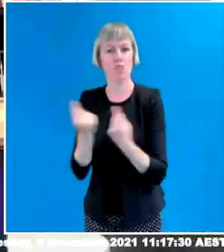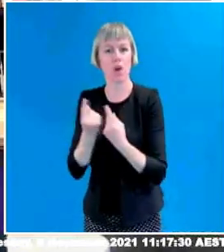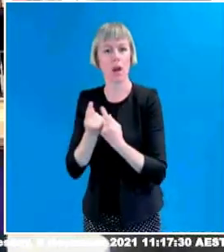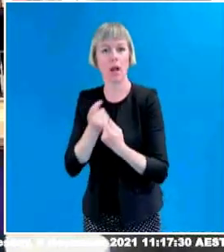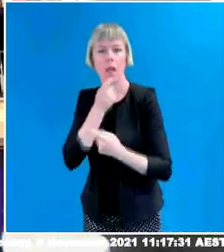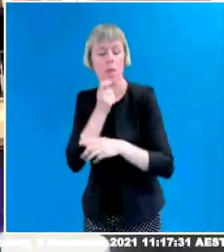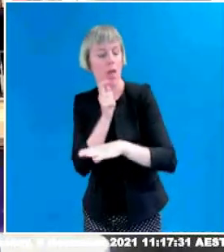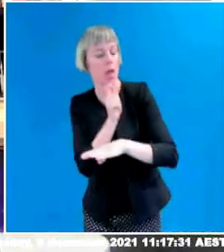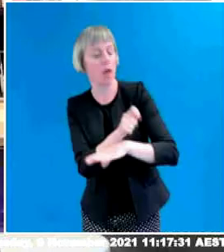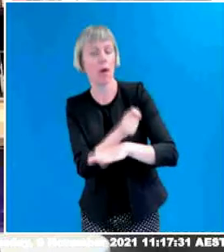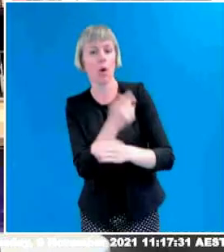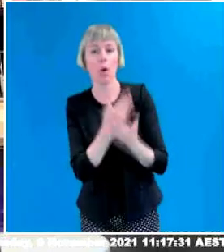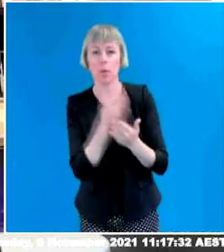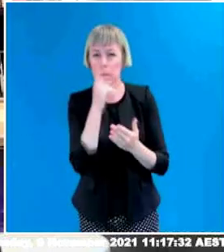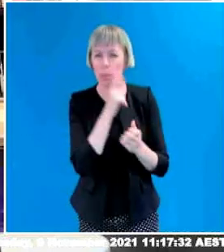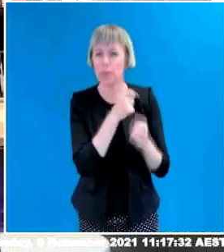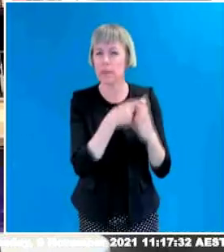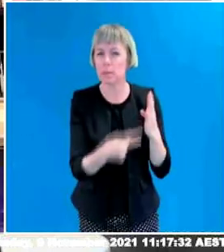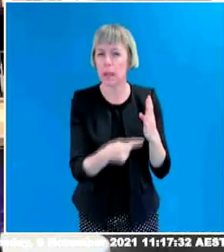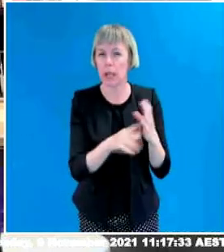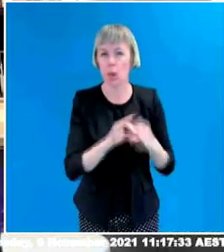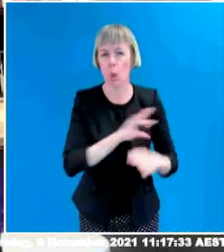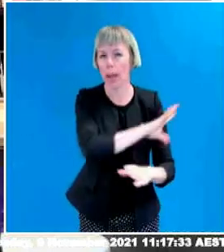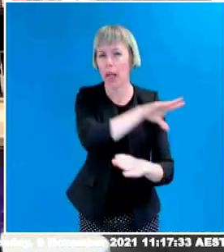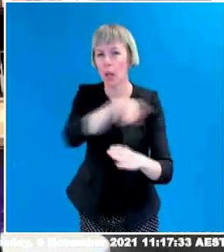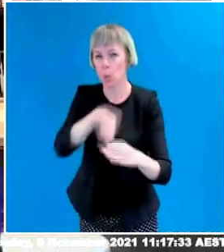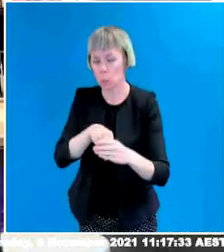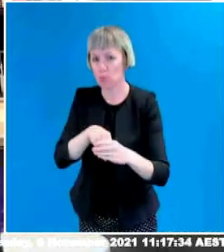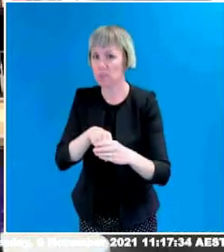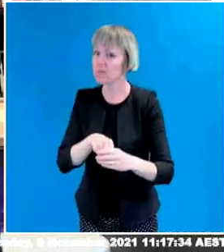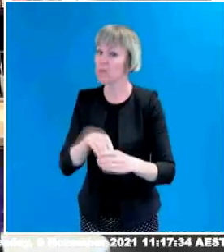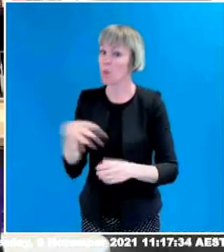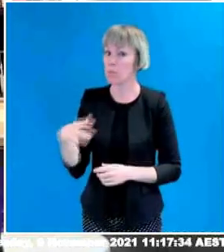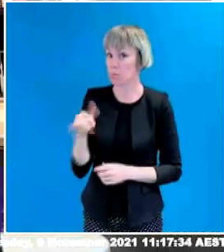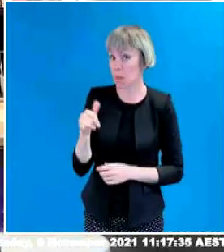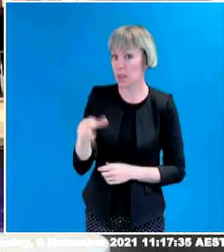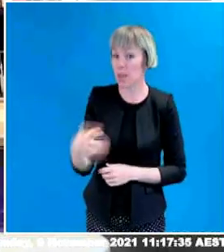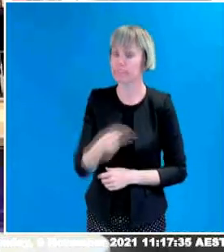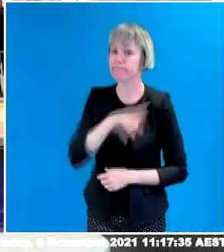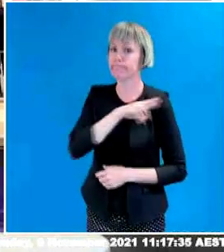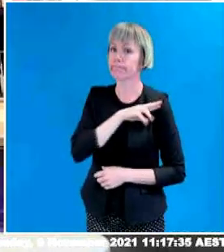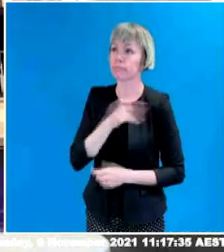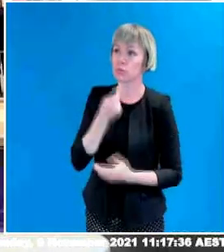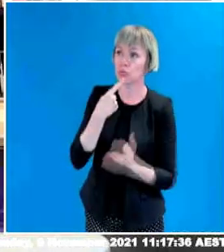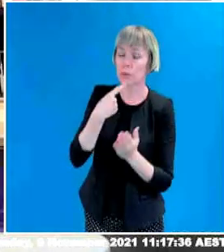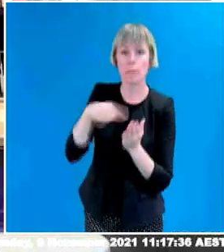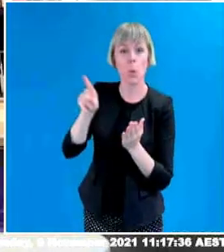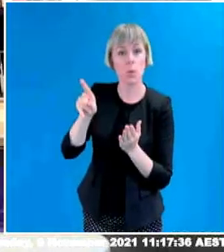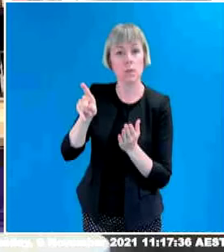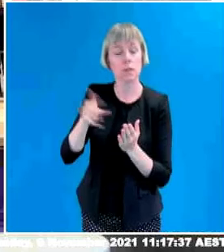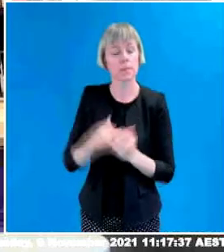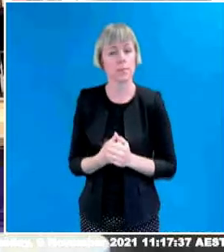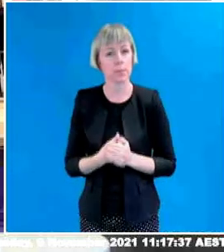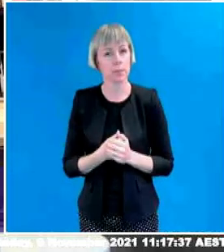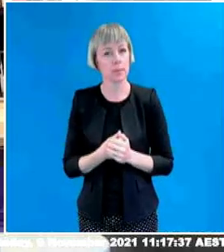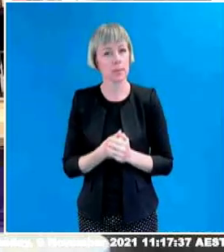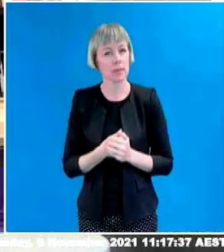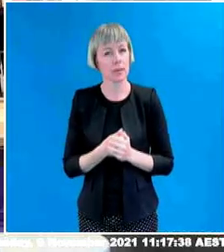So it is a risk-based analysis but it is a human rights risk-based analysis which looks at the activities of the company and its impact outwards